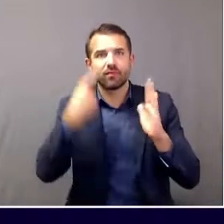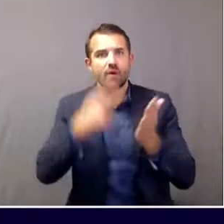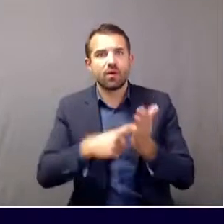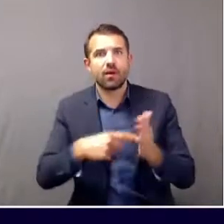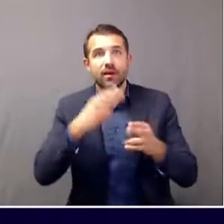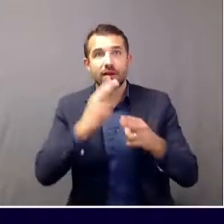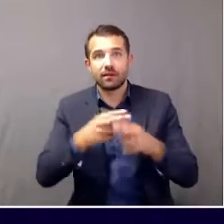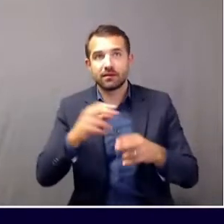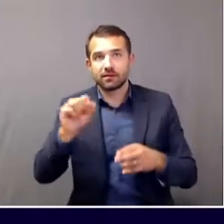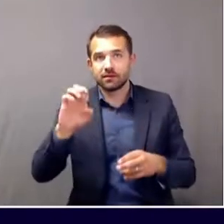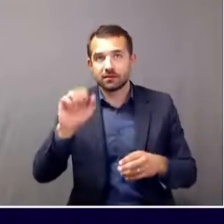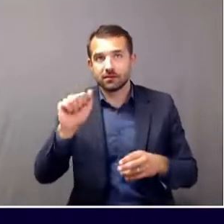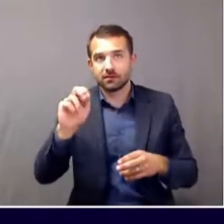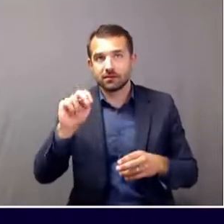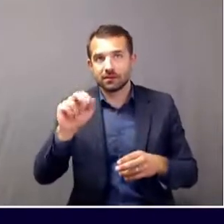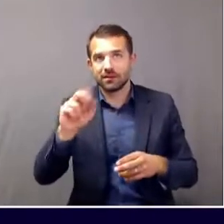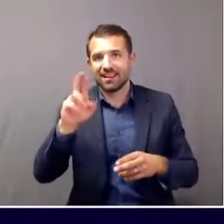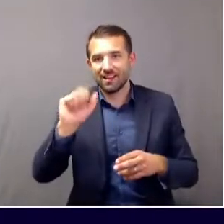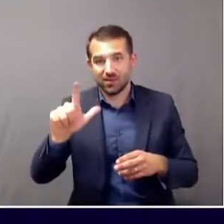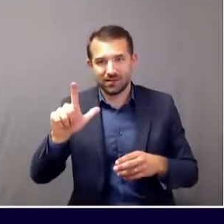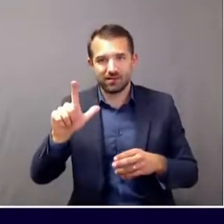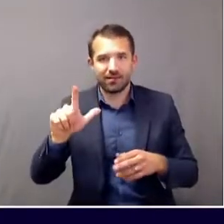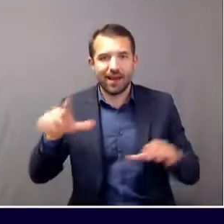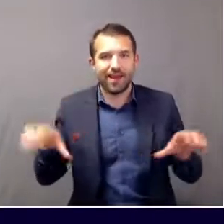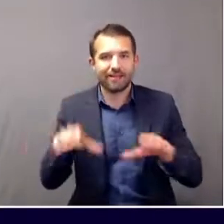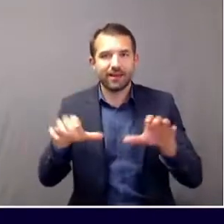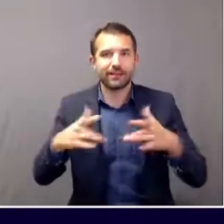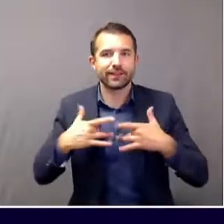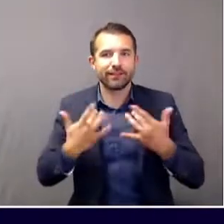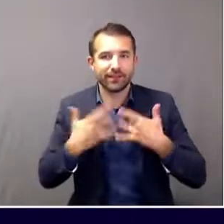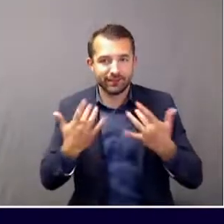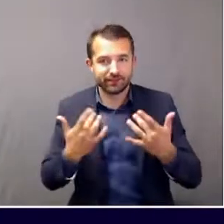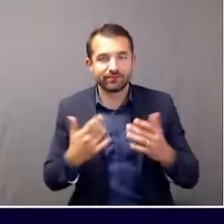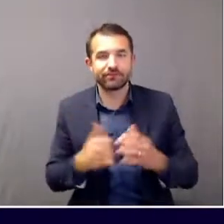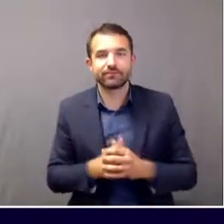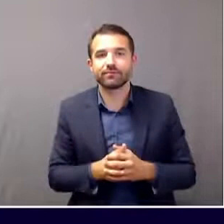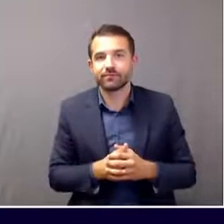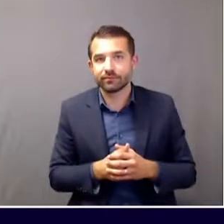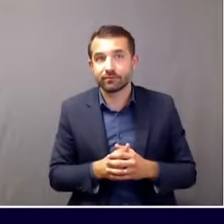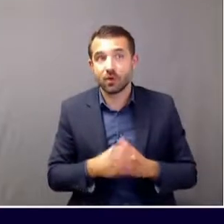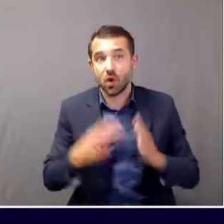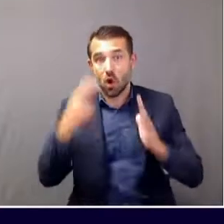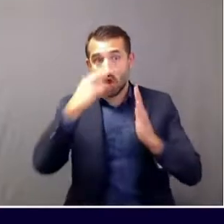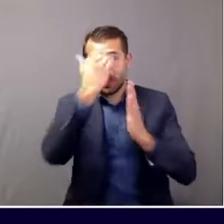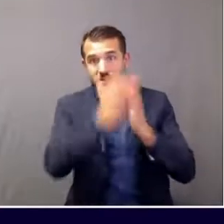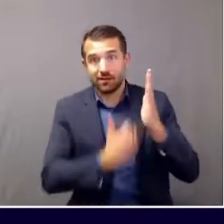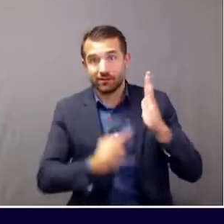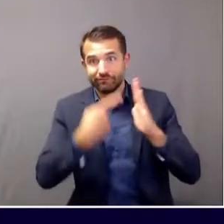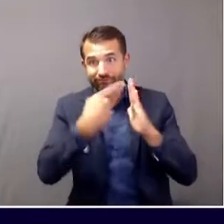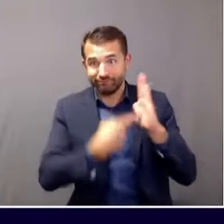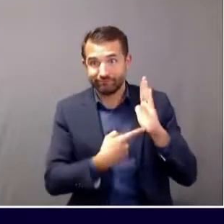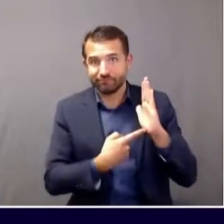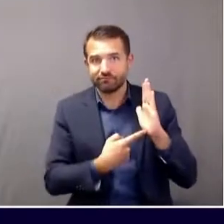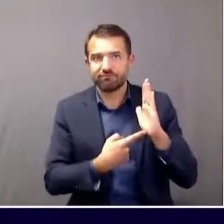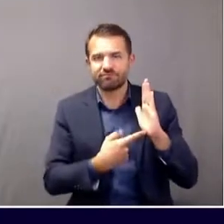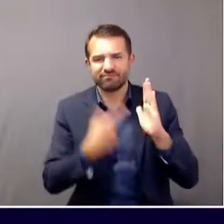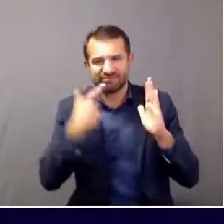here in Maine you want people to be able to safely enjoy